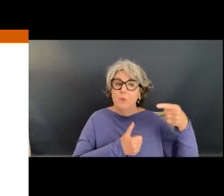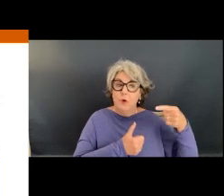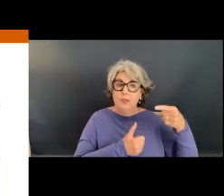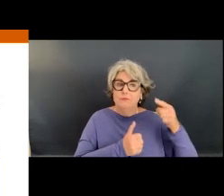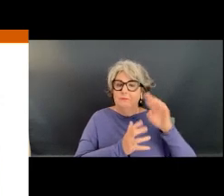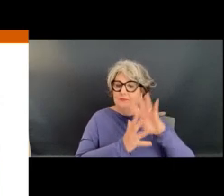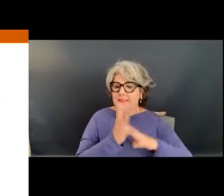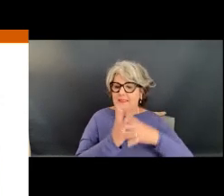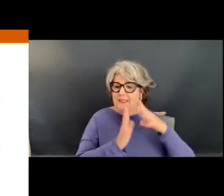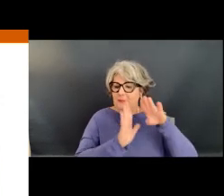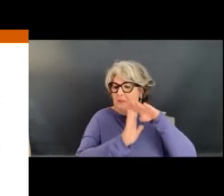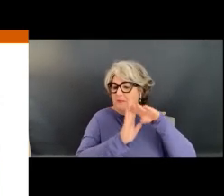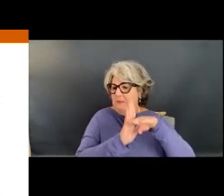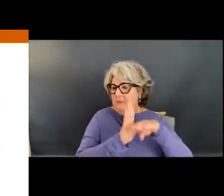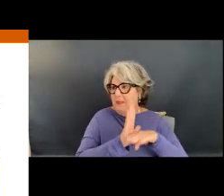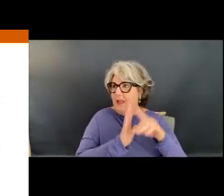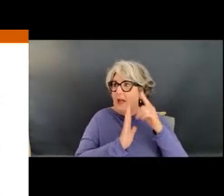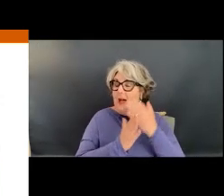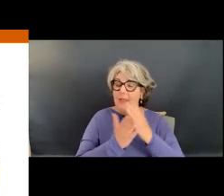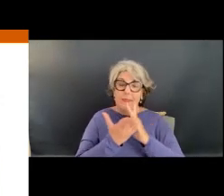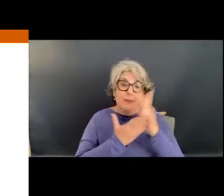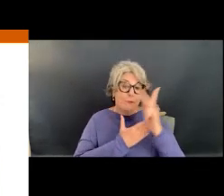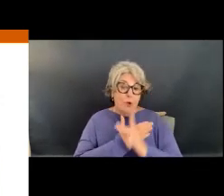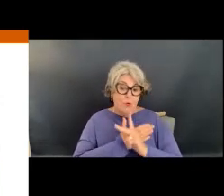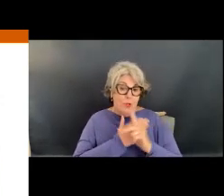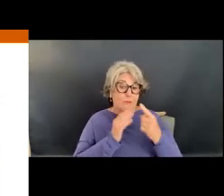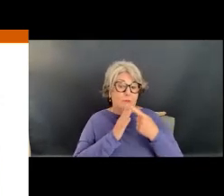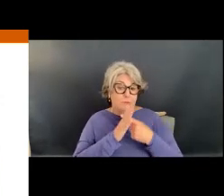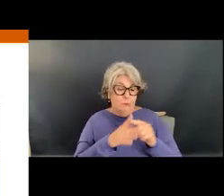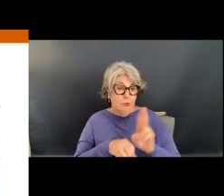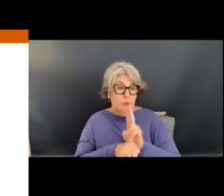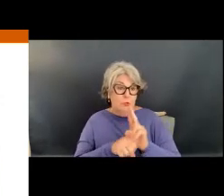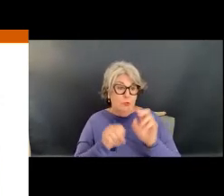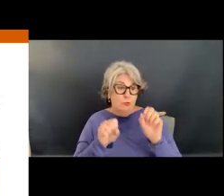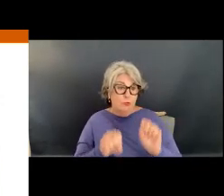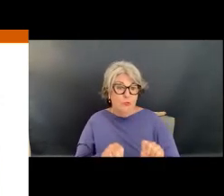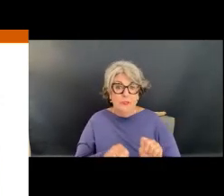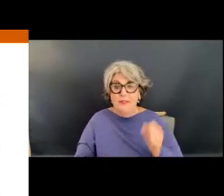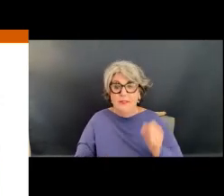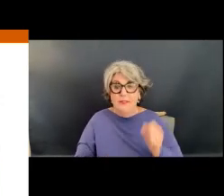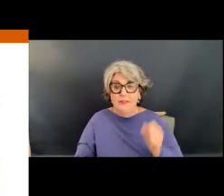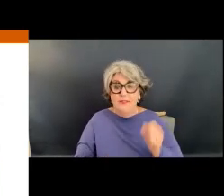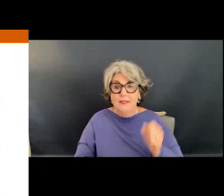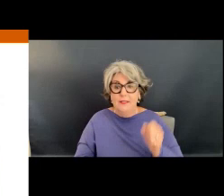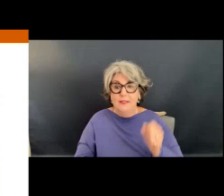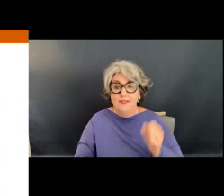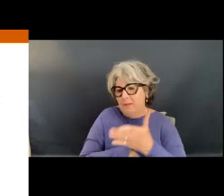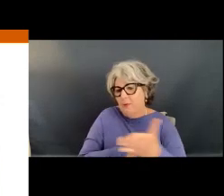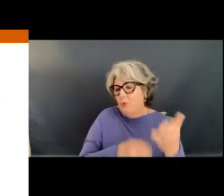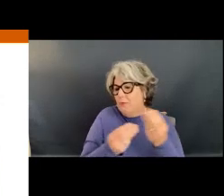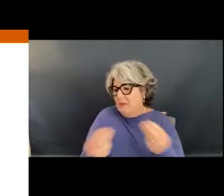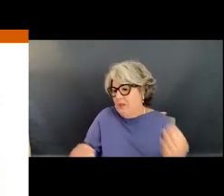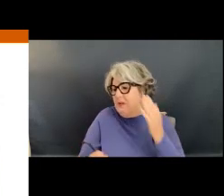It's something that I think any program could implement. I know this presentation will be made available with materials after the fact.